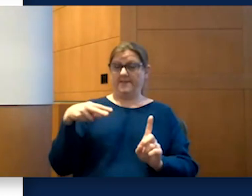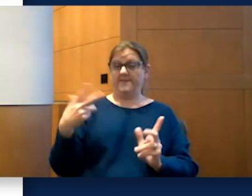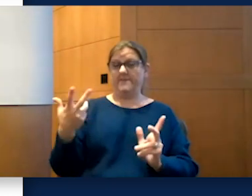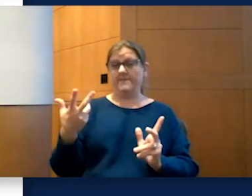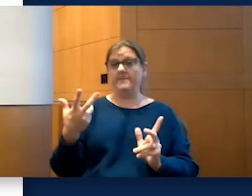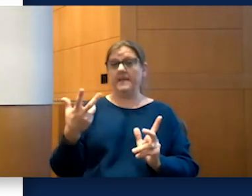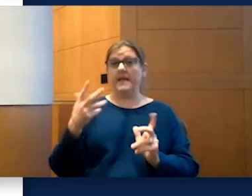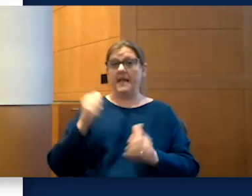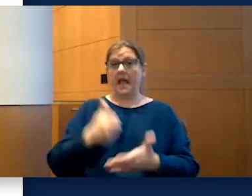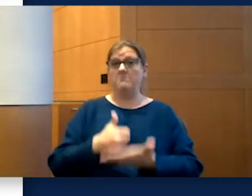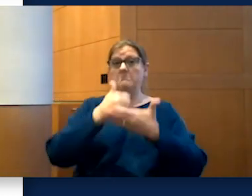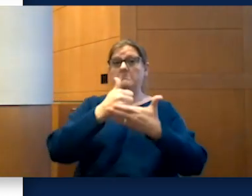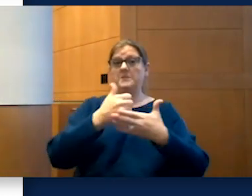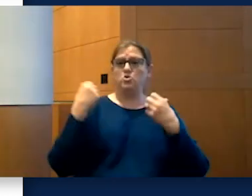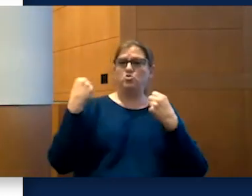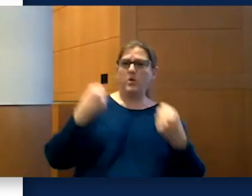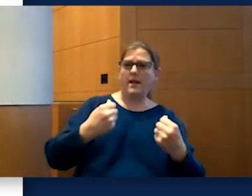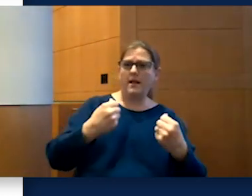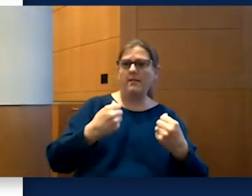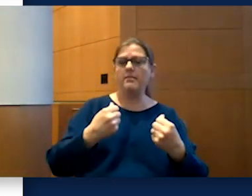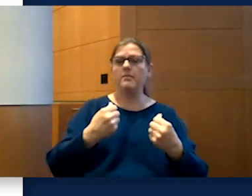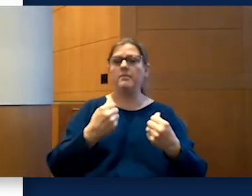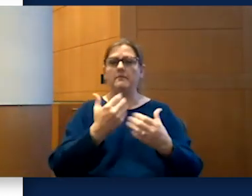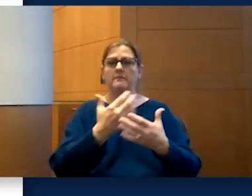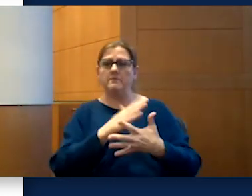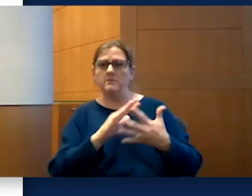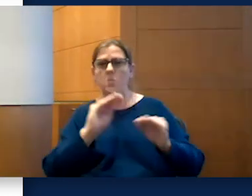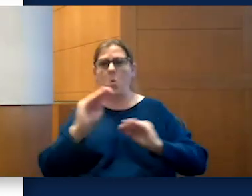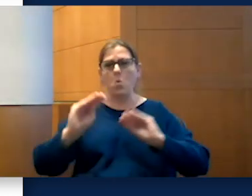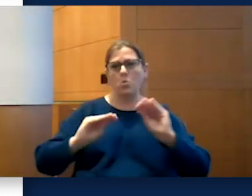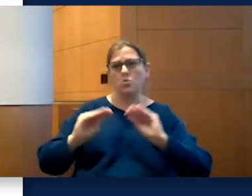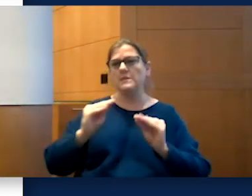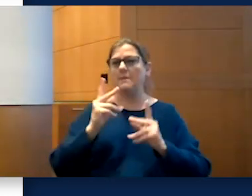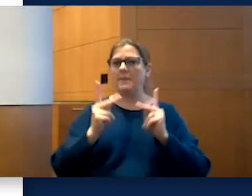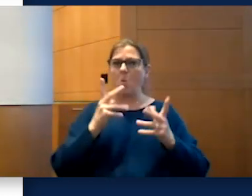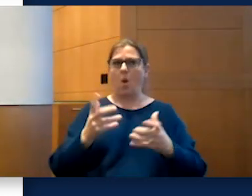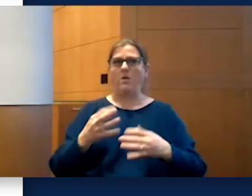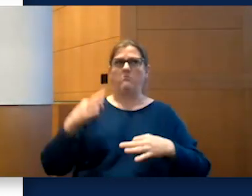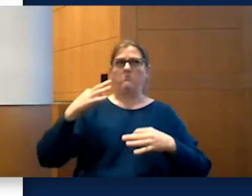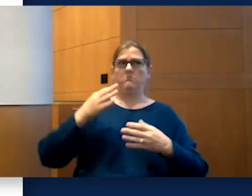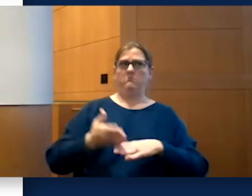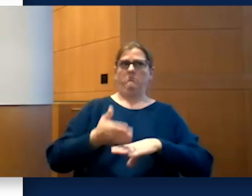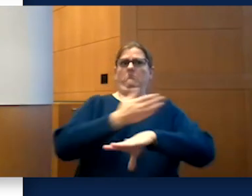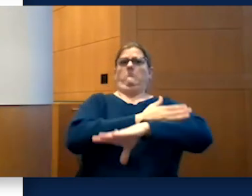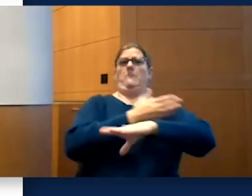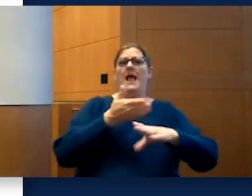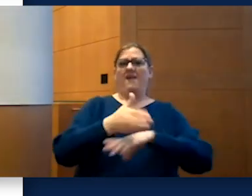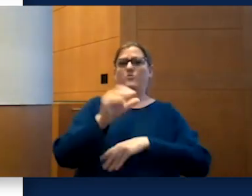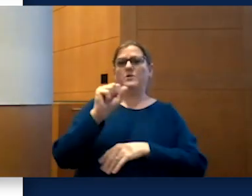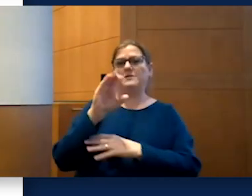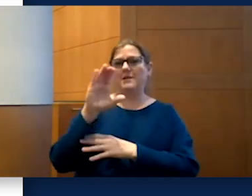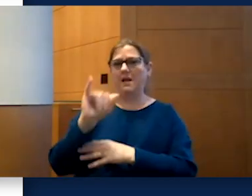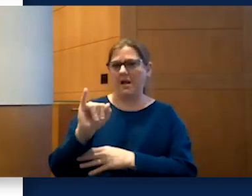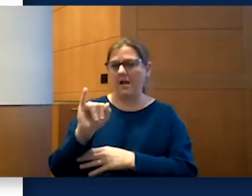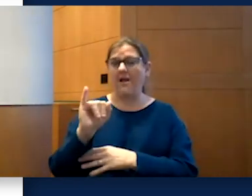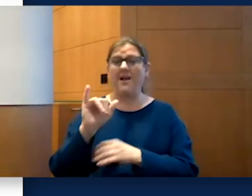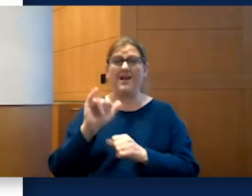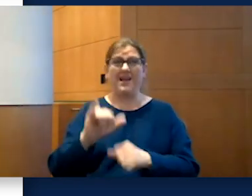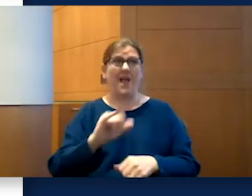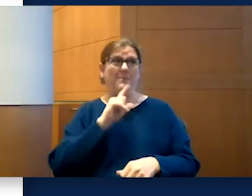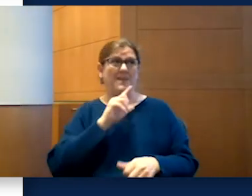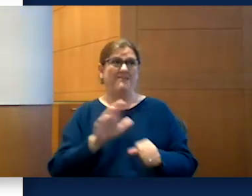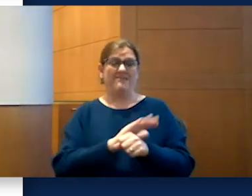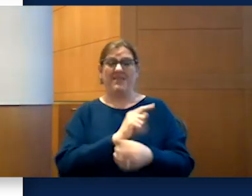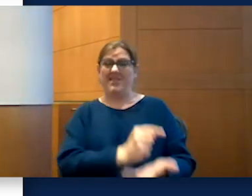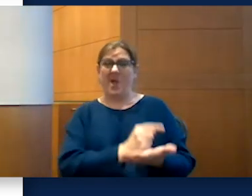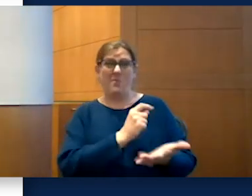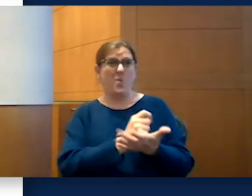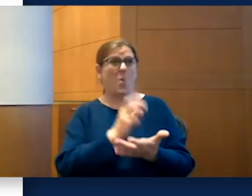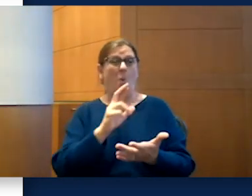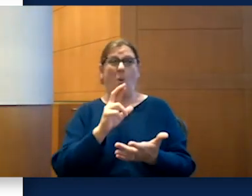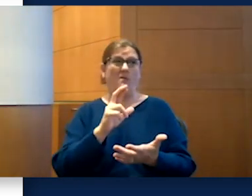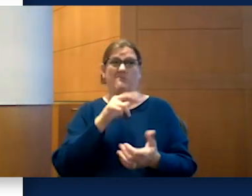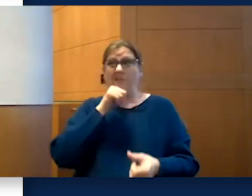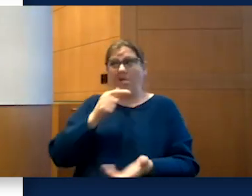it could be, from a physical standpoint, strength, range of motion, all those things people are looking to gain back after an injury. It can be as therapeutic or non-therapeutic as you'd like it to be. A lot of people use gaming to get away from -- as an escape, so they might not necessarily want it to be therapeutic.